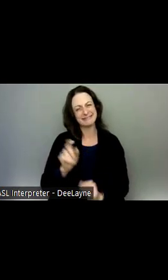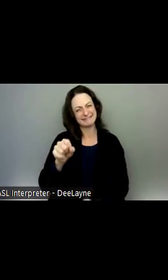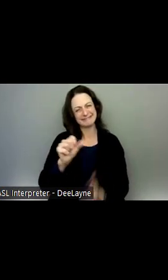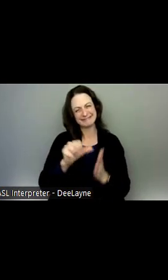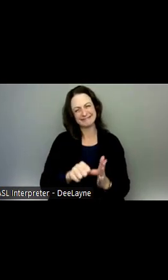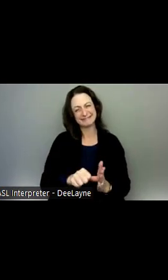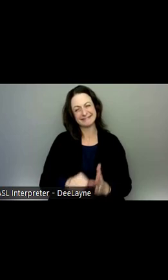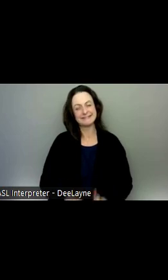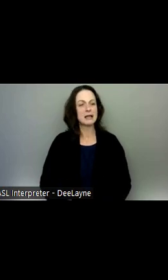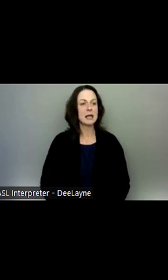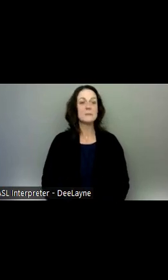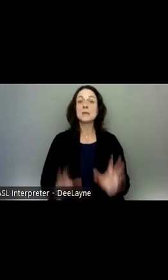The session organization,